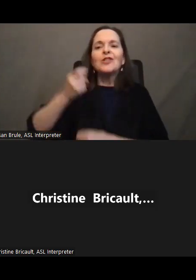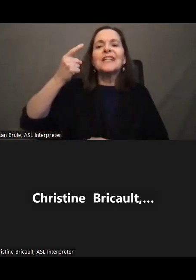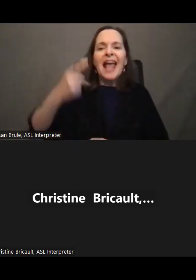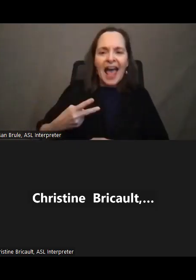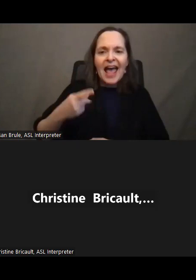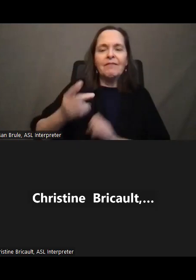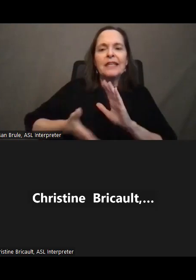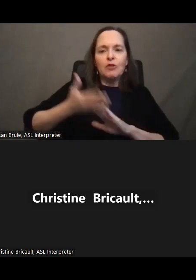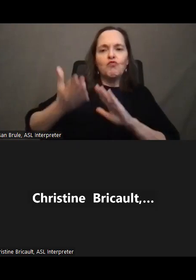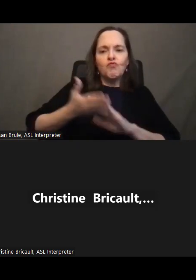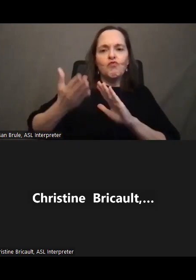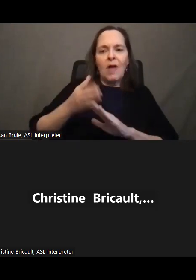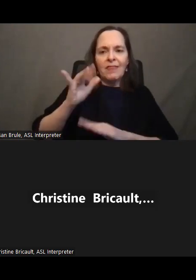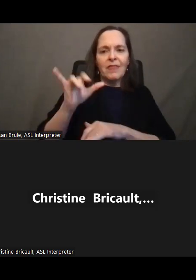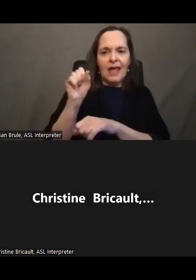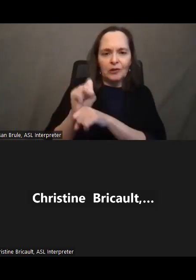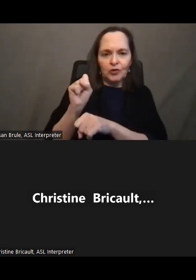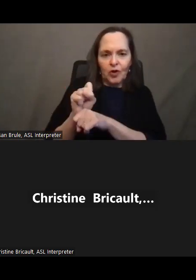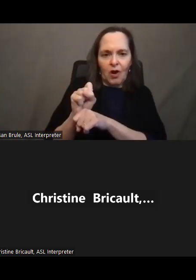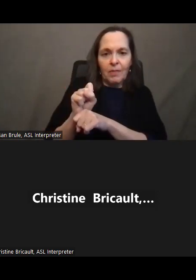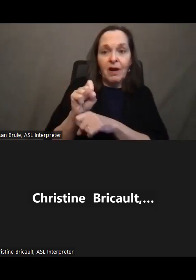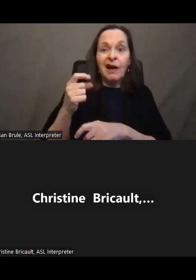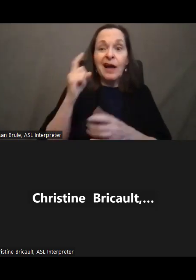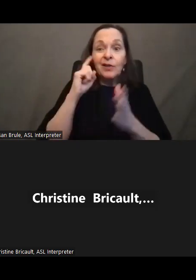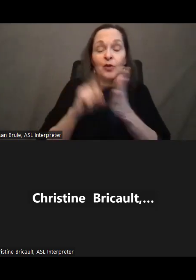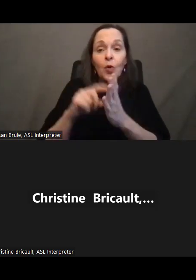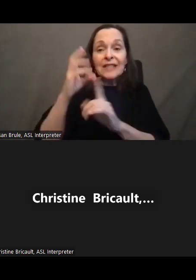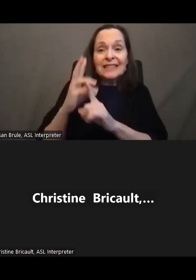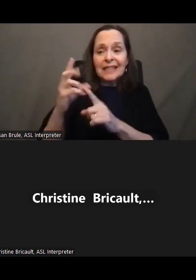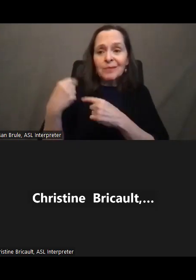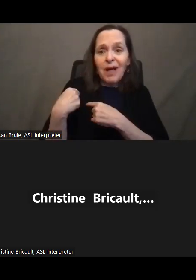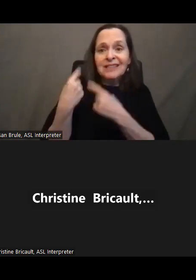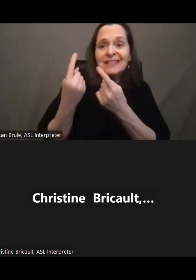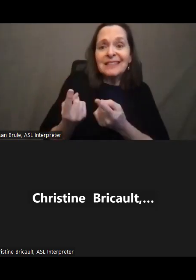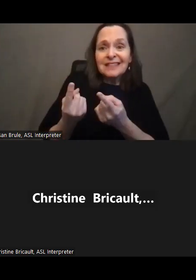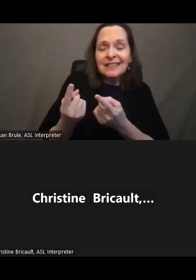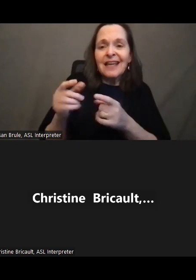one wants to get on camera today.